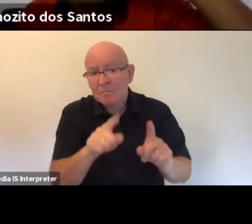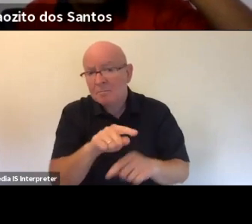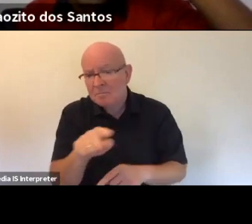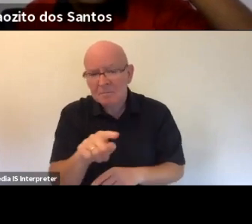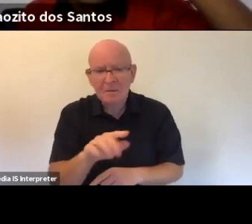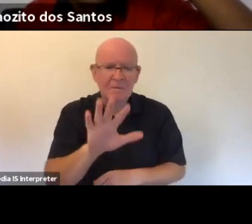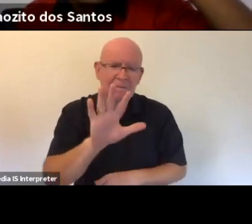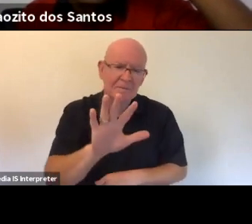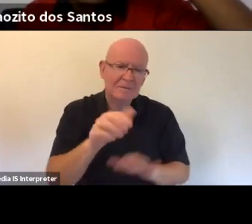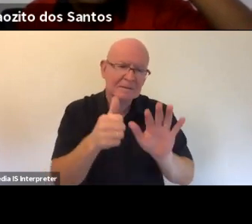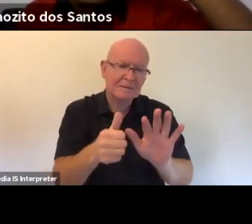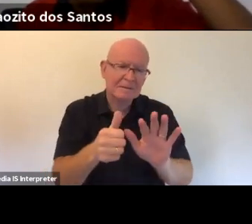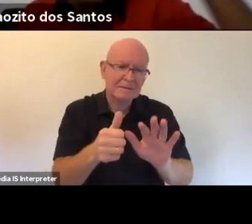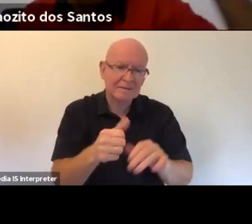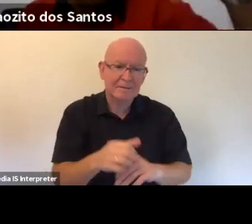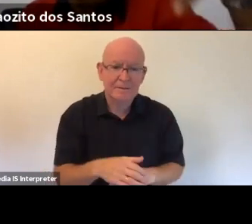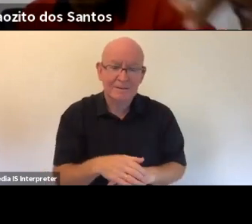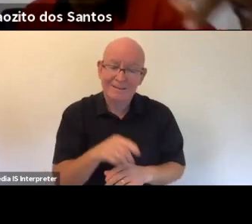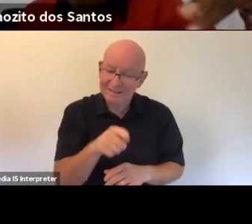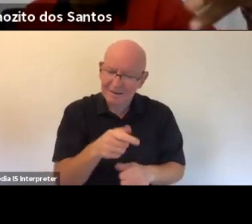But, you know, that many of them are still…